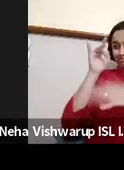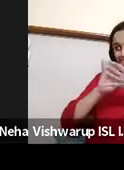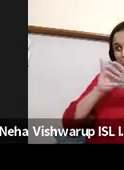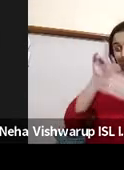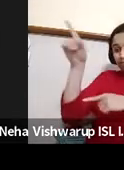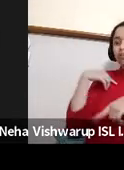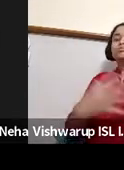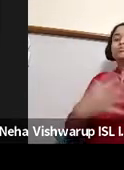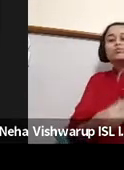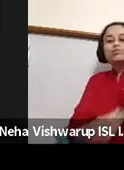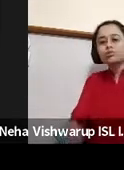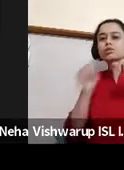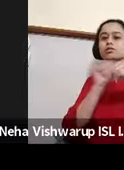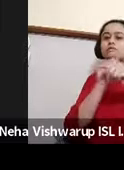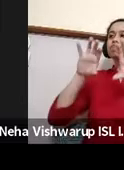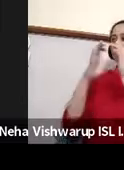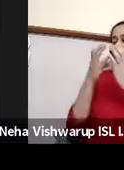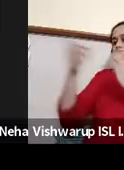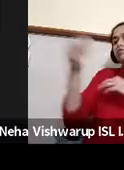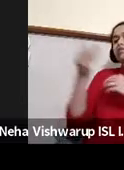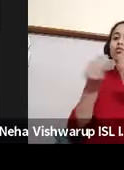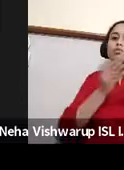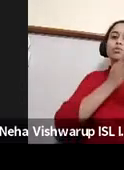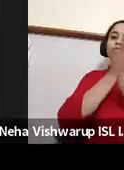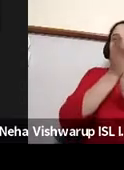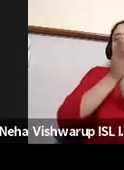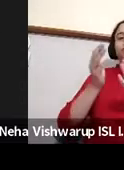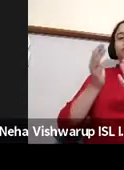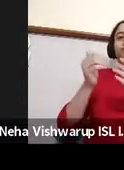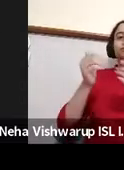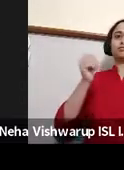one of many ways one of few ways in which the presence of india's creaking bureaucracy was felt